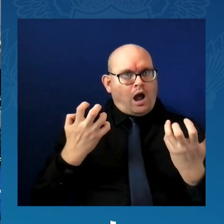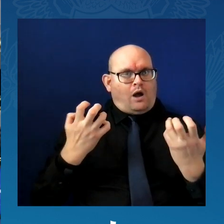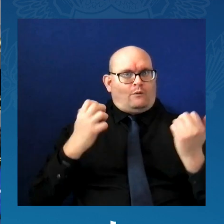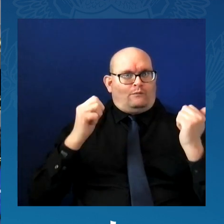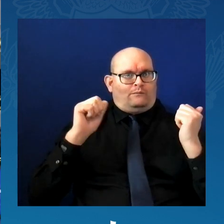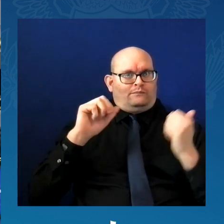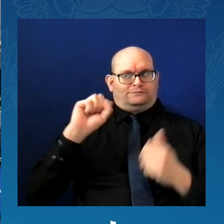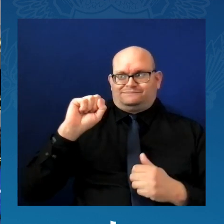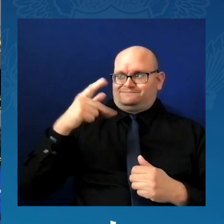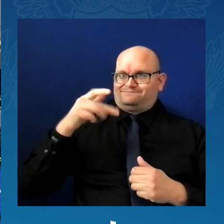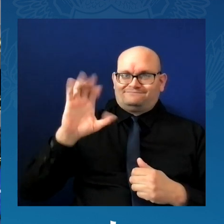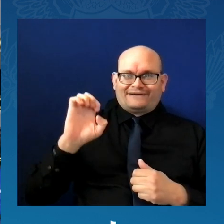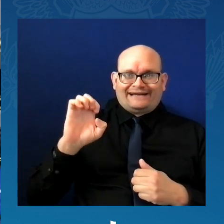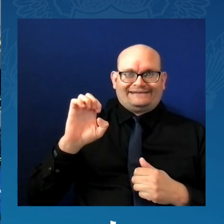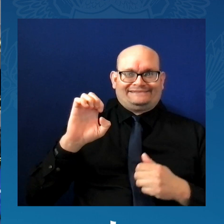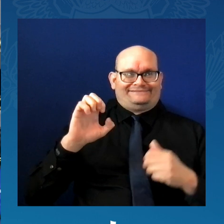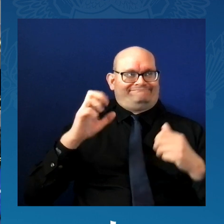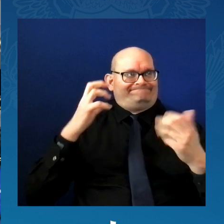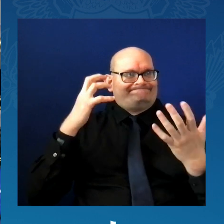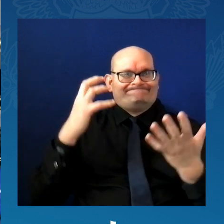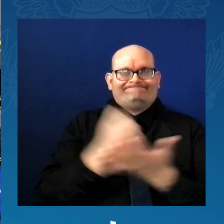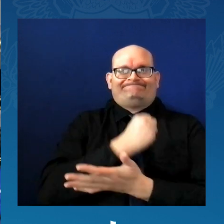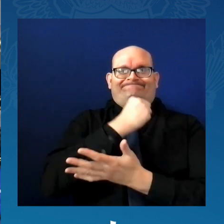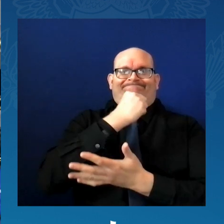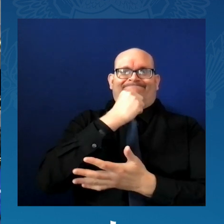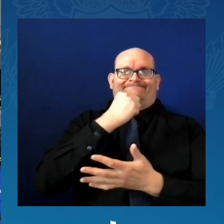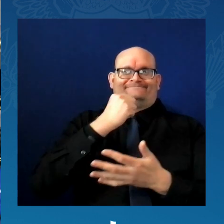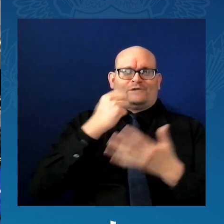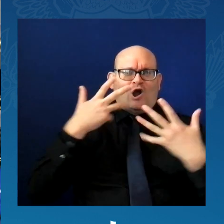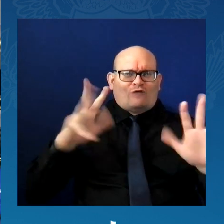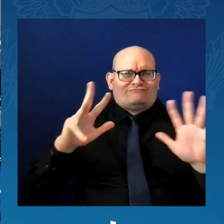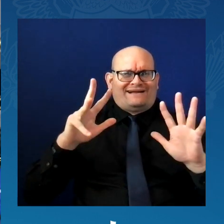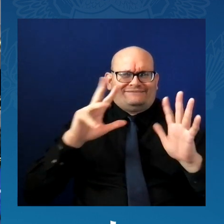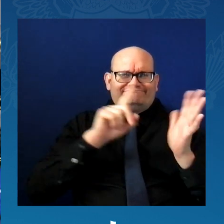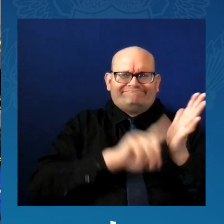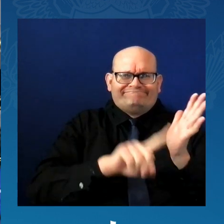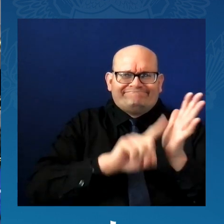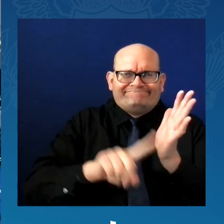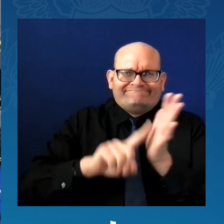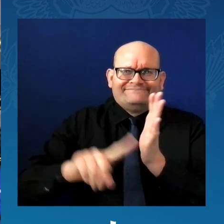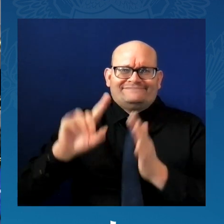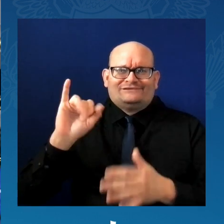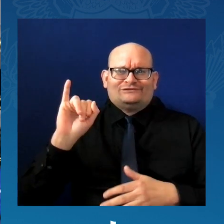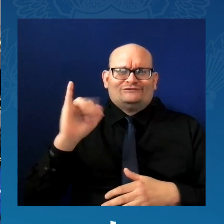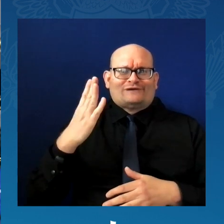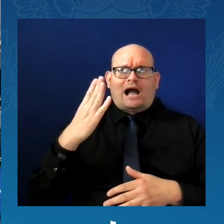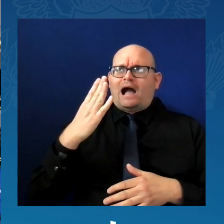we have done deep research into the jobs that are most in demand in the space sector. Number one, using our existing data,